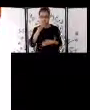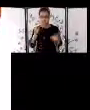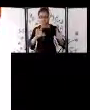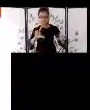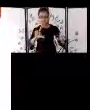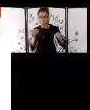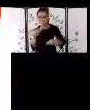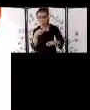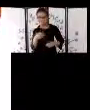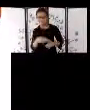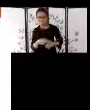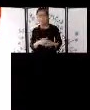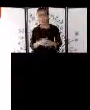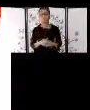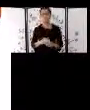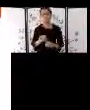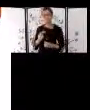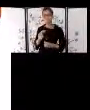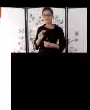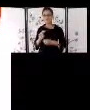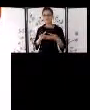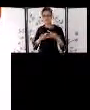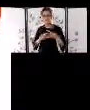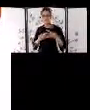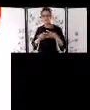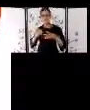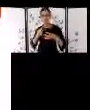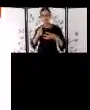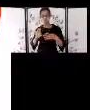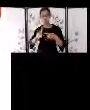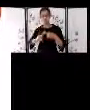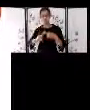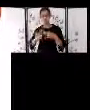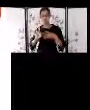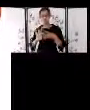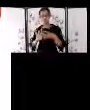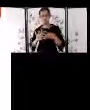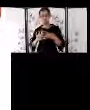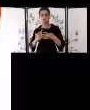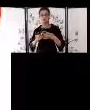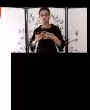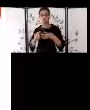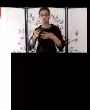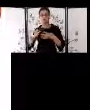and then meet to discuss all applications together as a committee, and adjust their